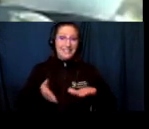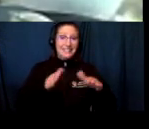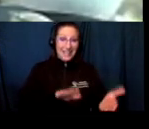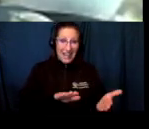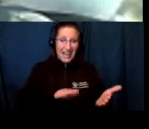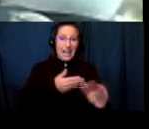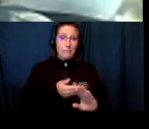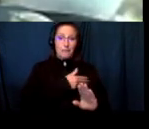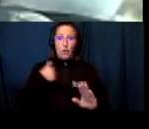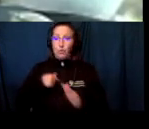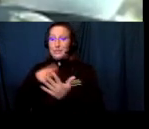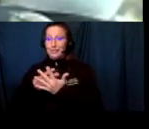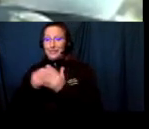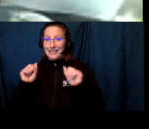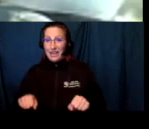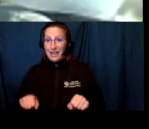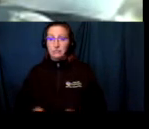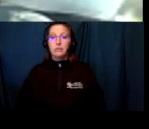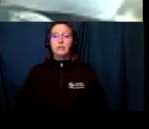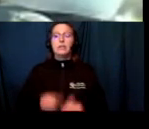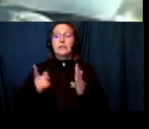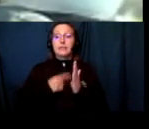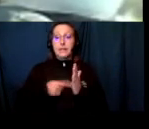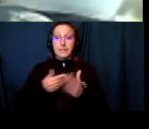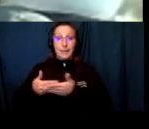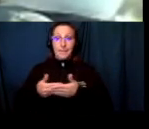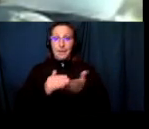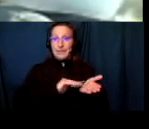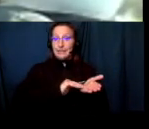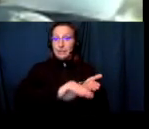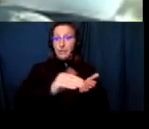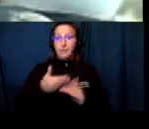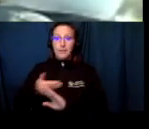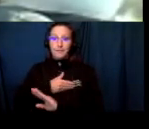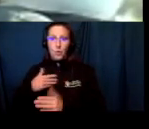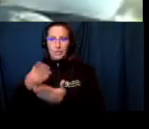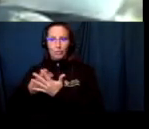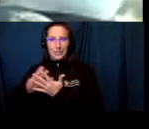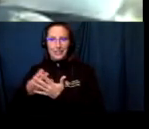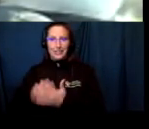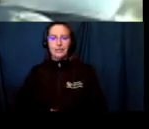it's that the babies have been discharged prior to screening or were never screened by the